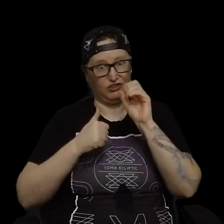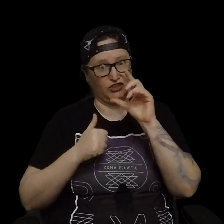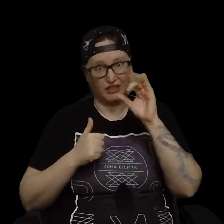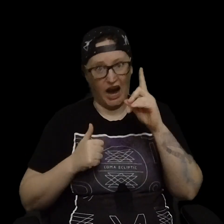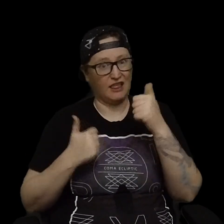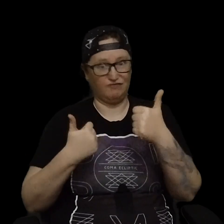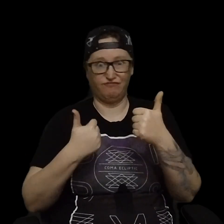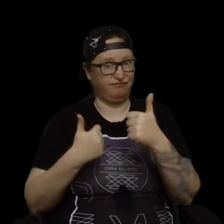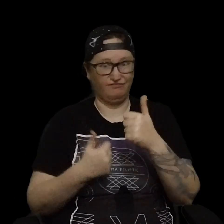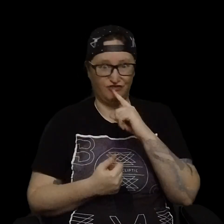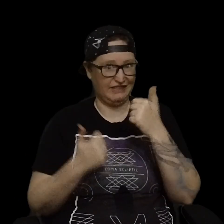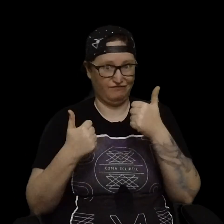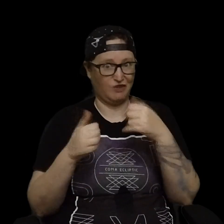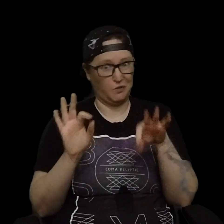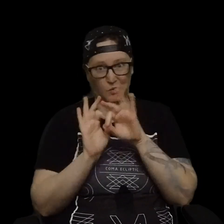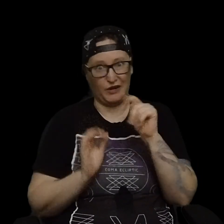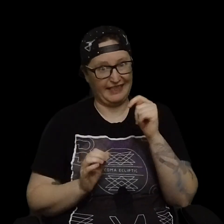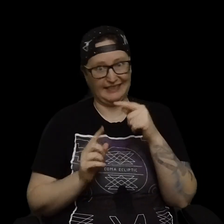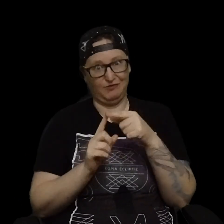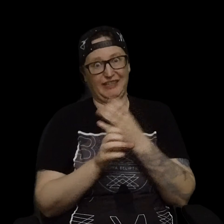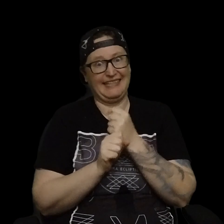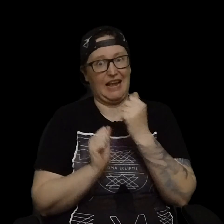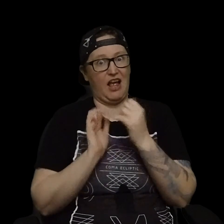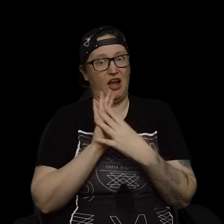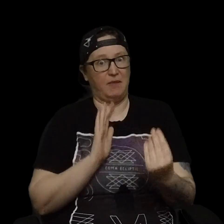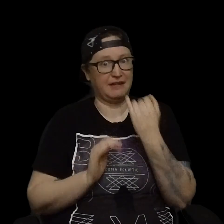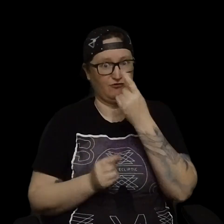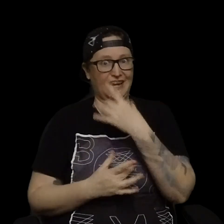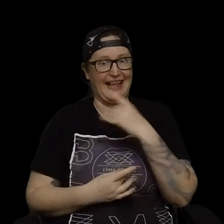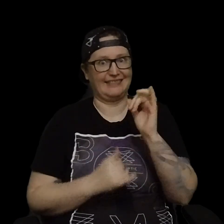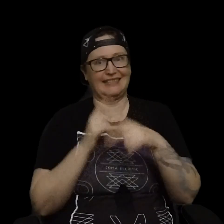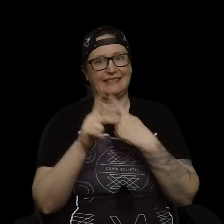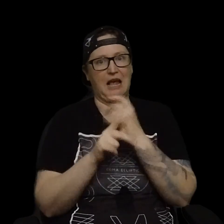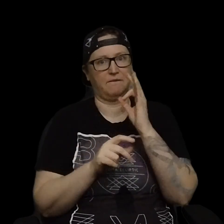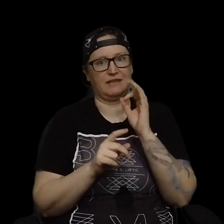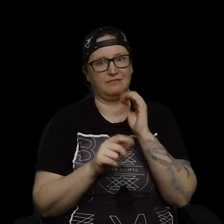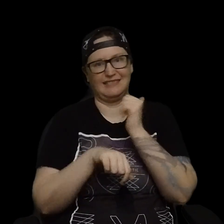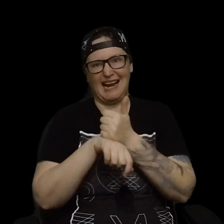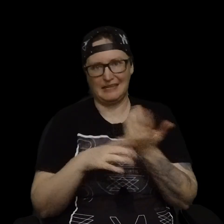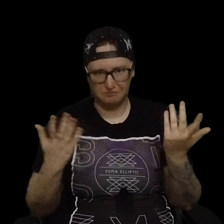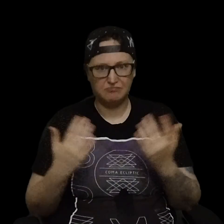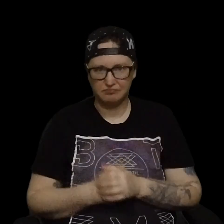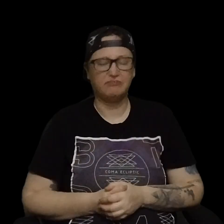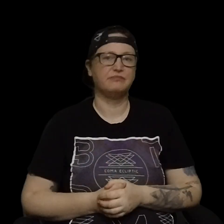two thumbs up solid really great totally worth it get a copy of this if you like this sort of setup